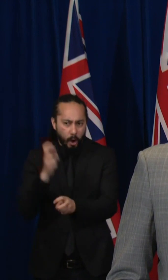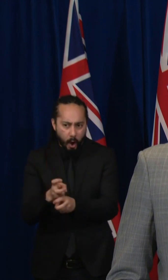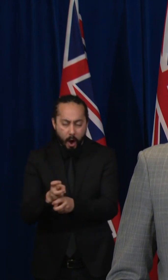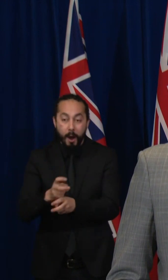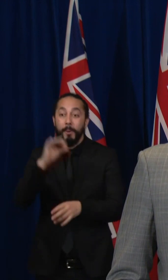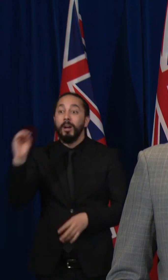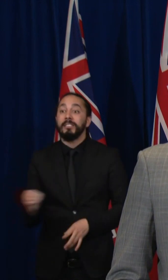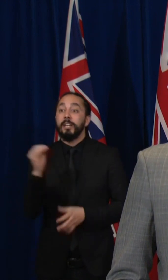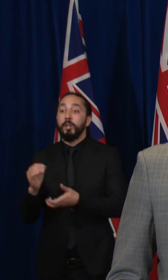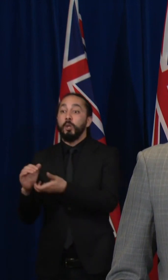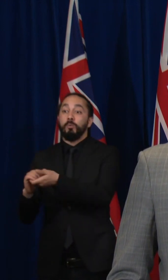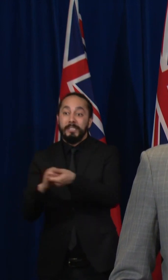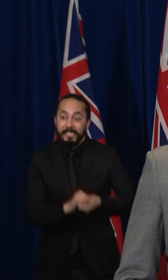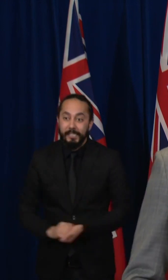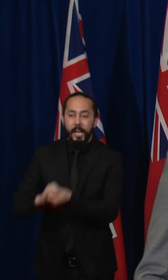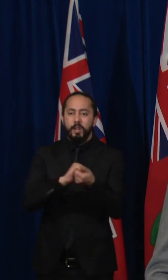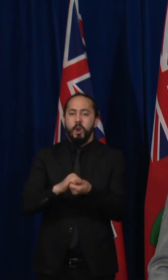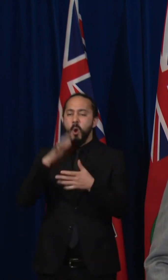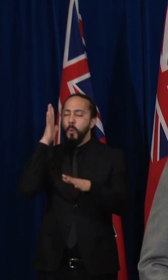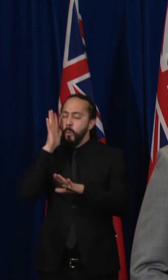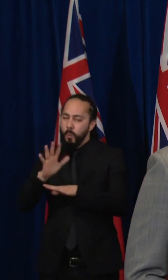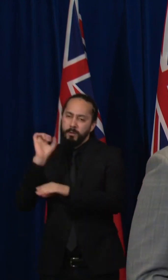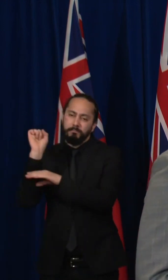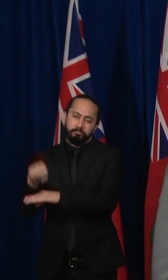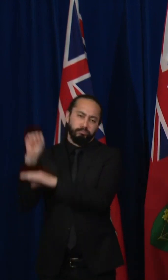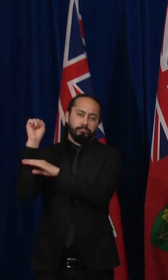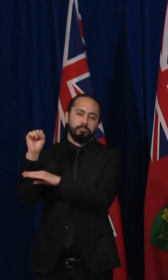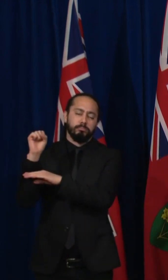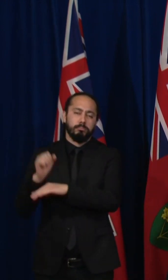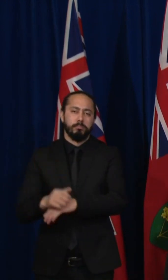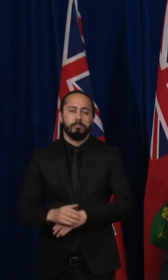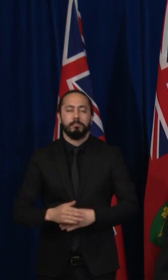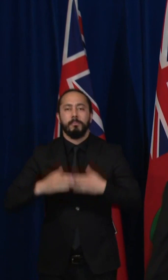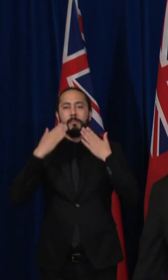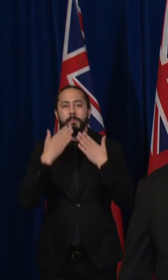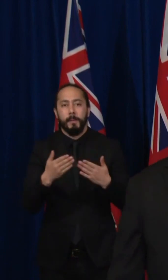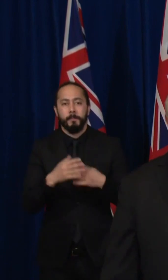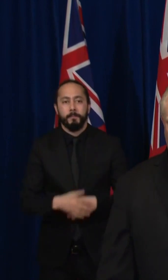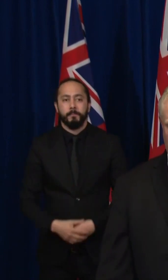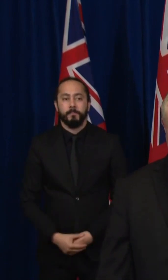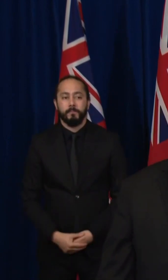Thank you. We'll take questions from the as a final resting place for those who died here,